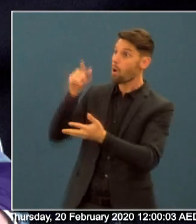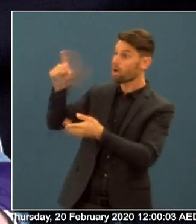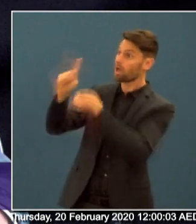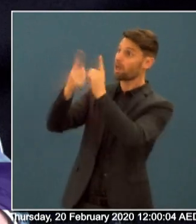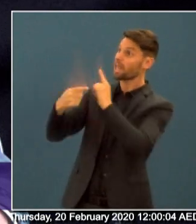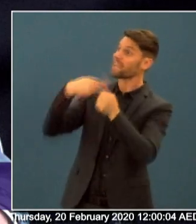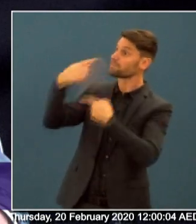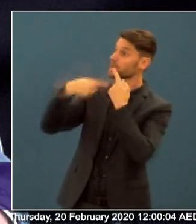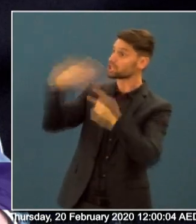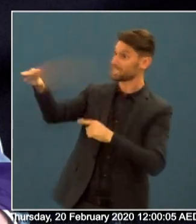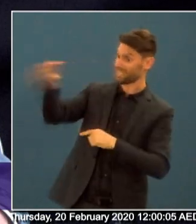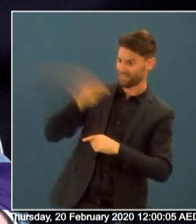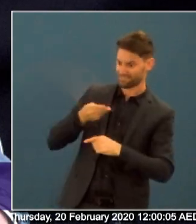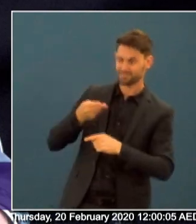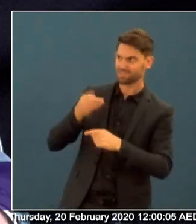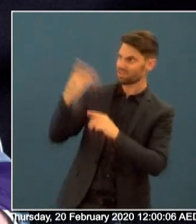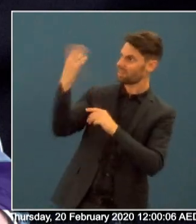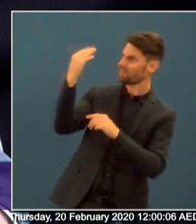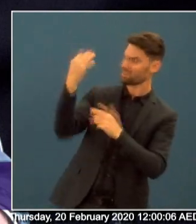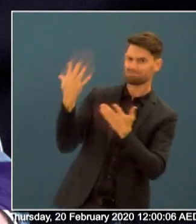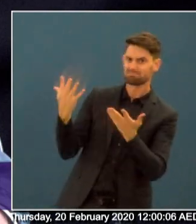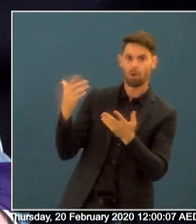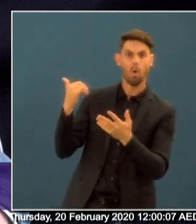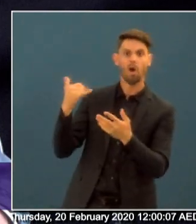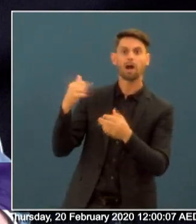For example, if you're someone who responds differently to pain,